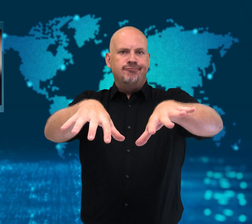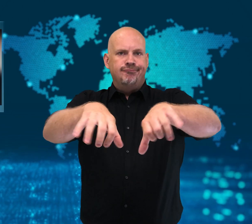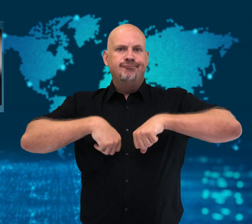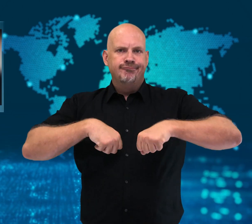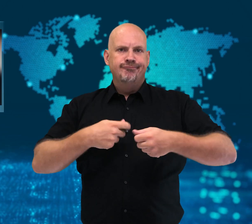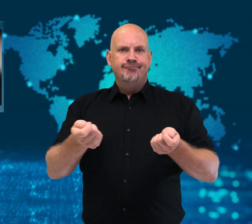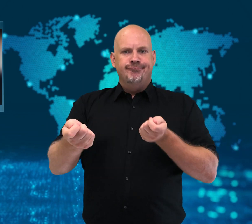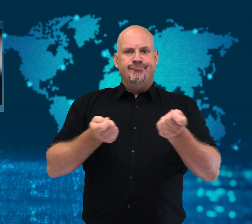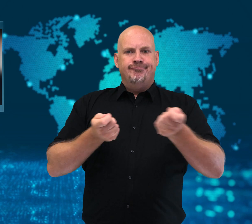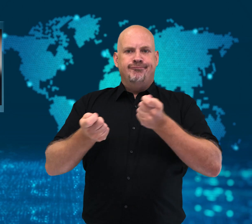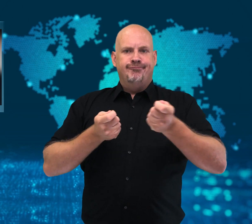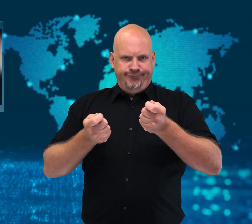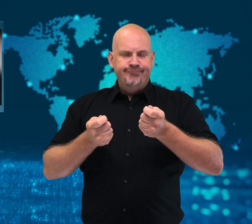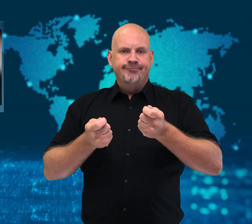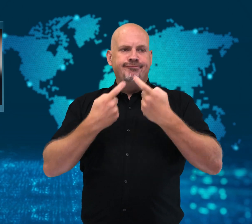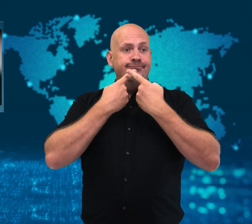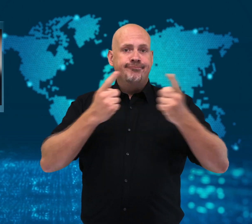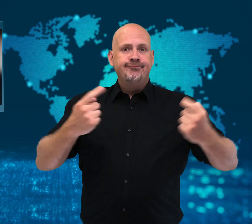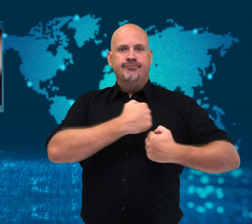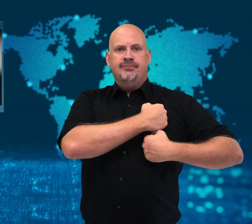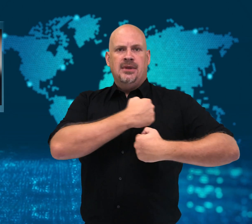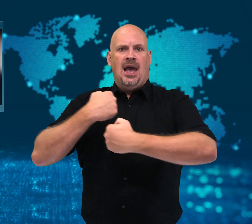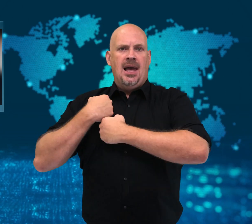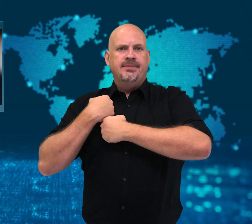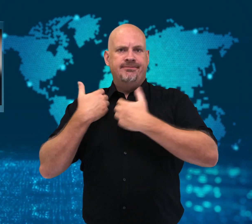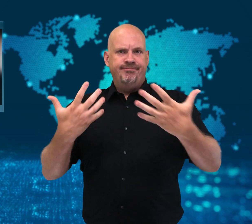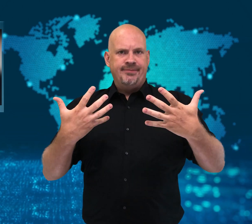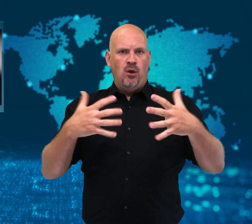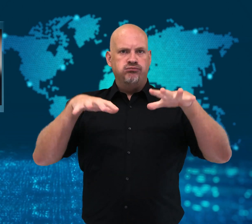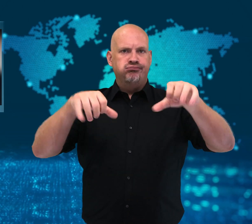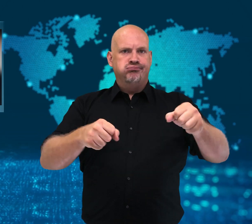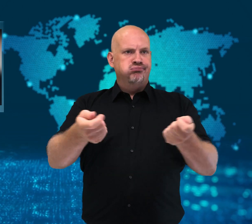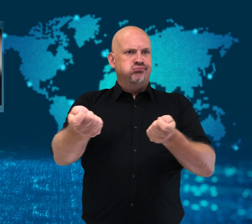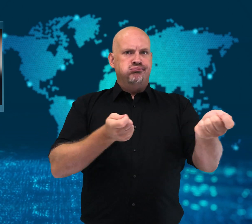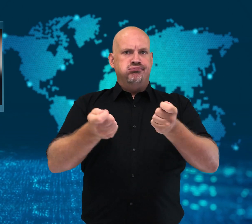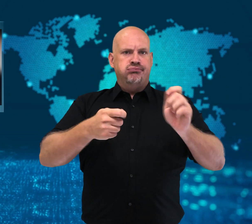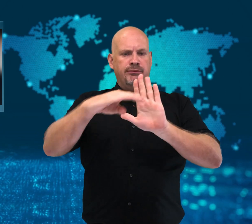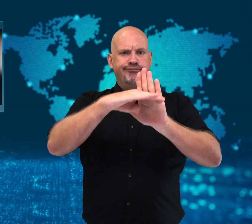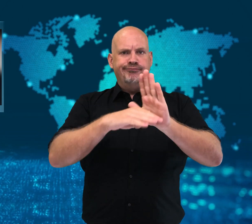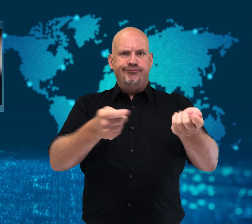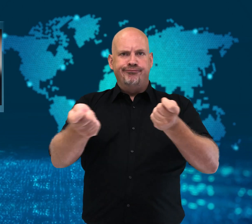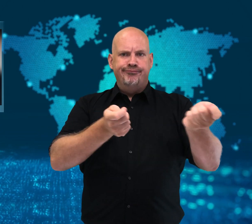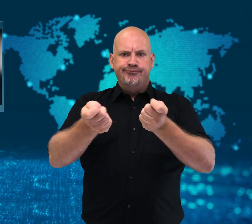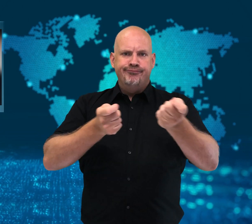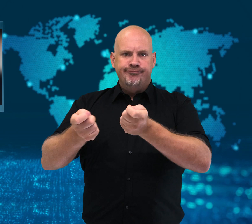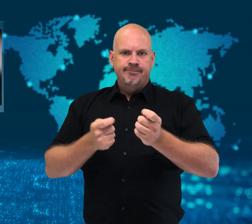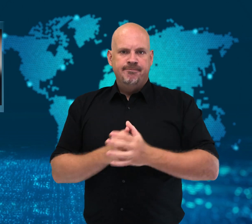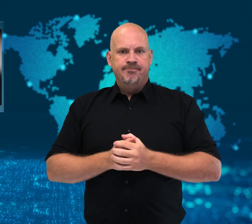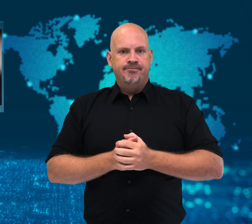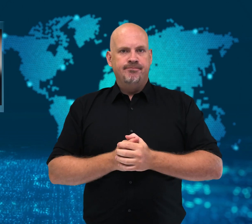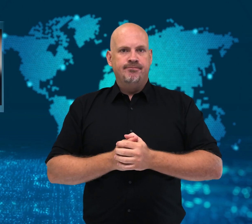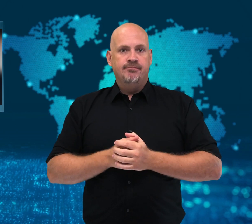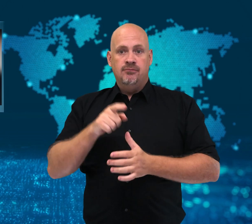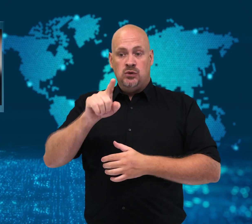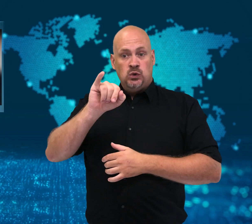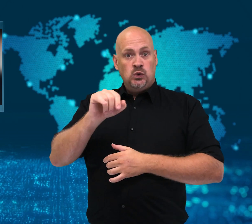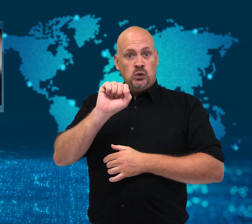was in the process of being replaced by President Moise and